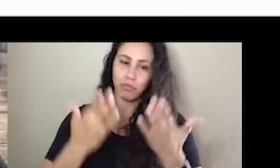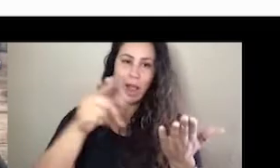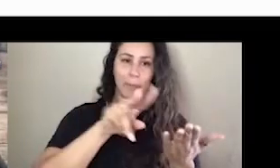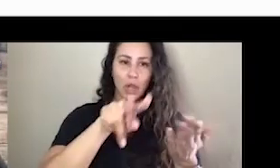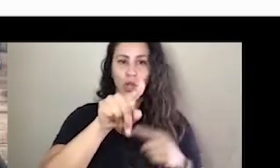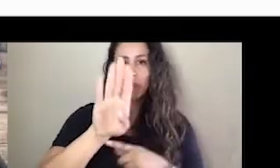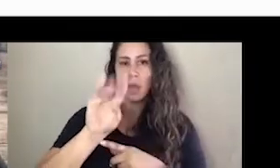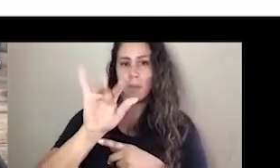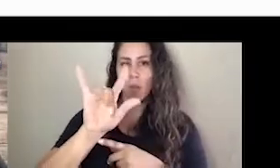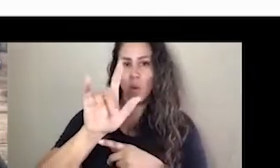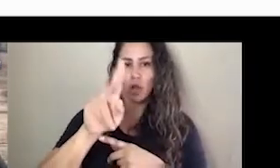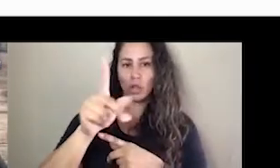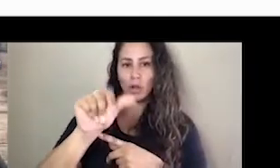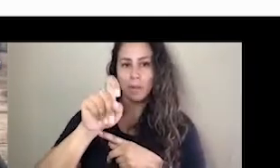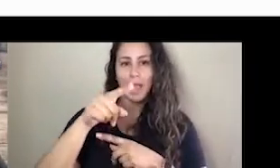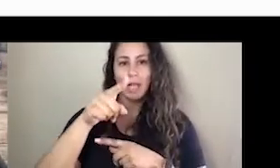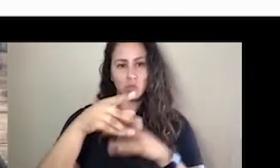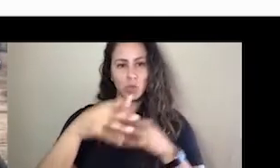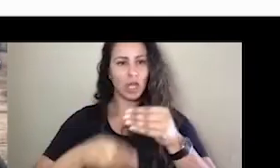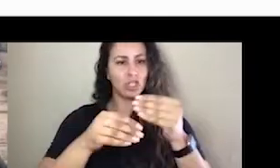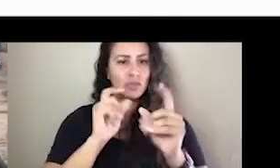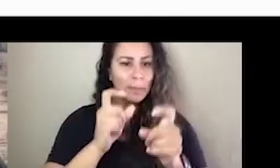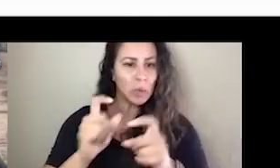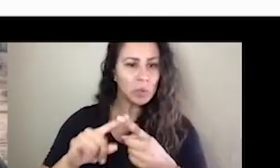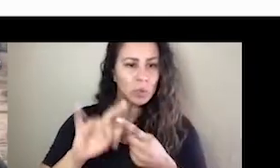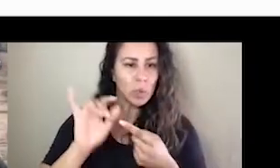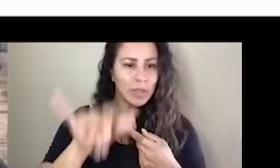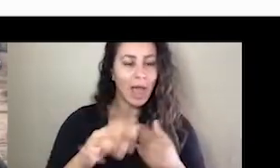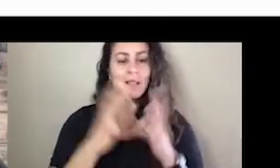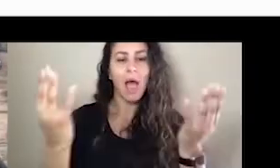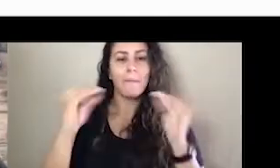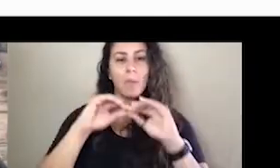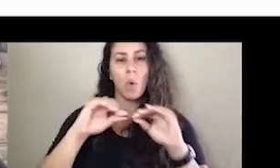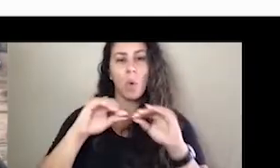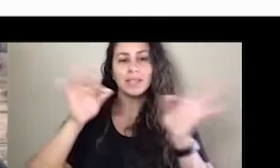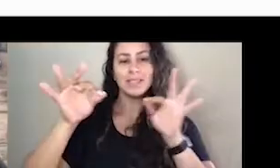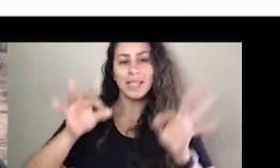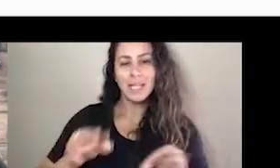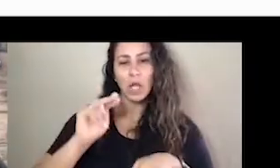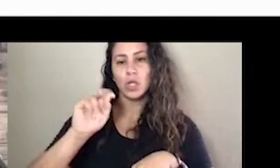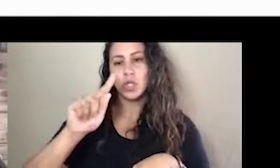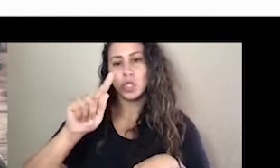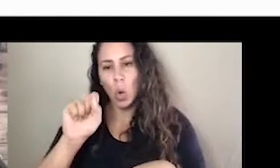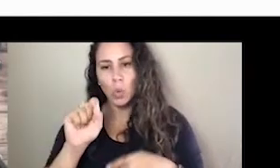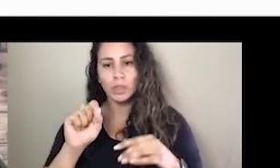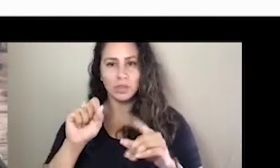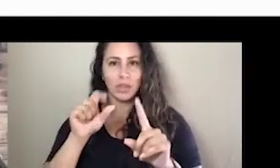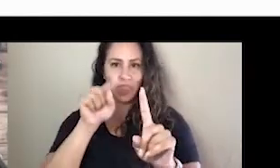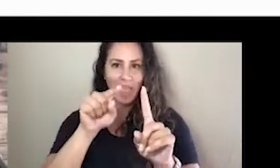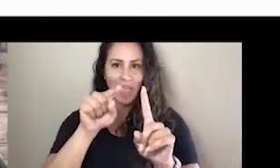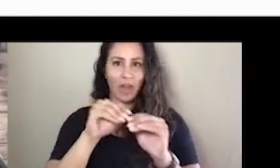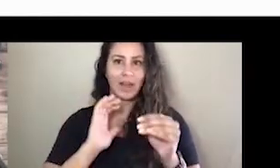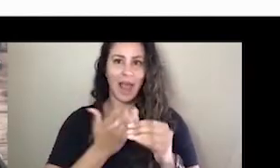PLATE AND CONTRIBUTING TO IT. AND A LOT MORE DETAILS OVER THERE AND WIKI, IN THE